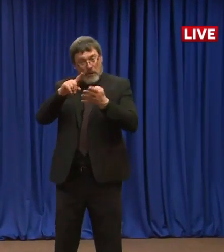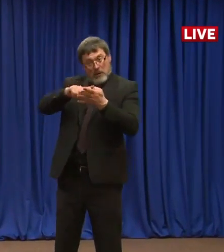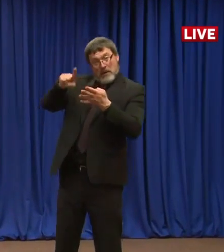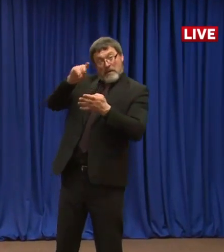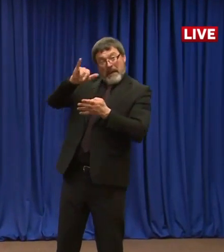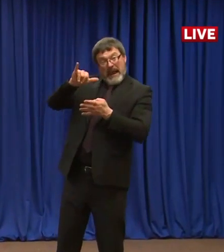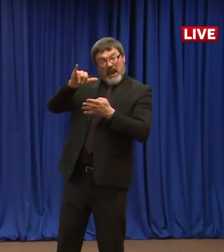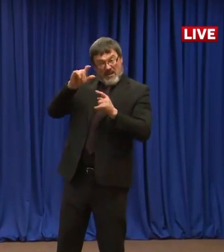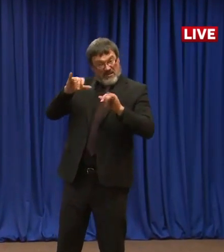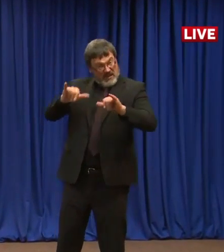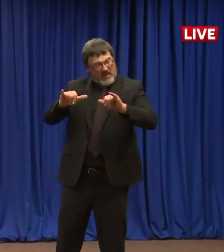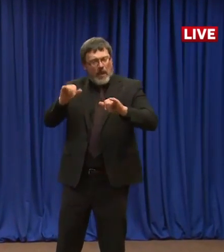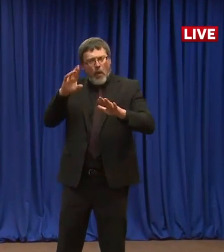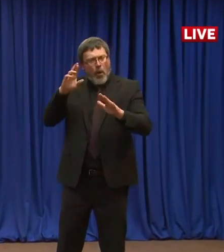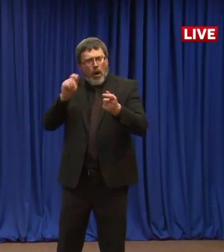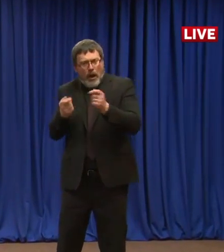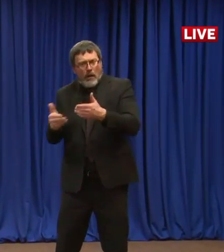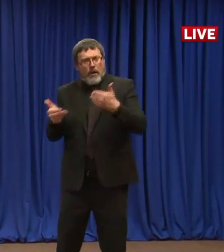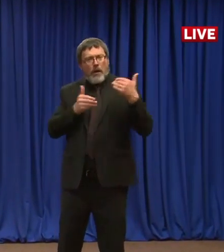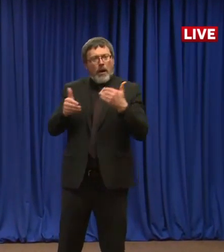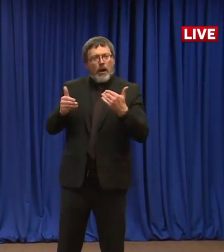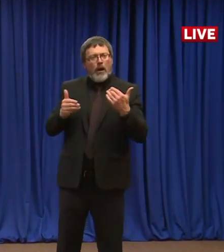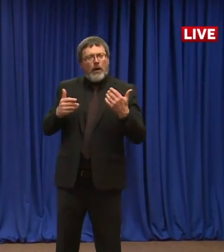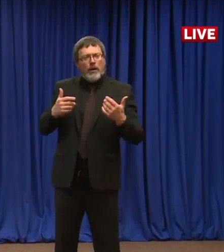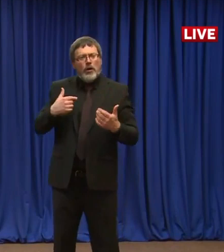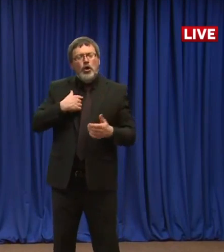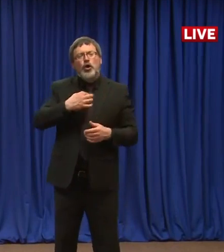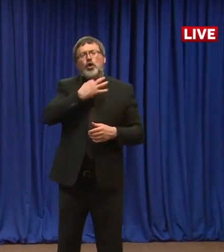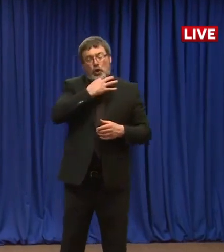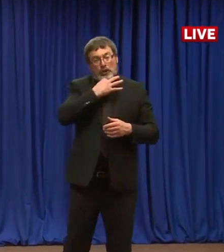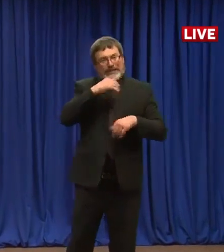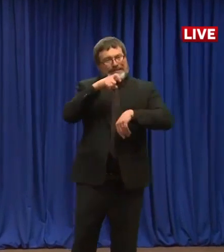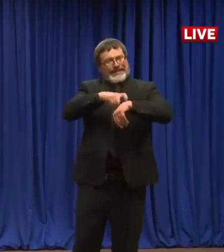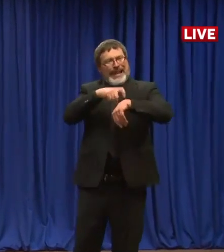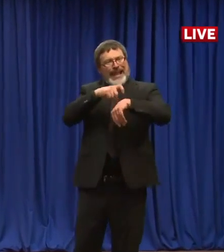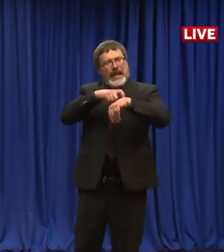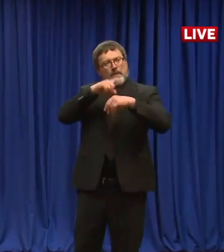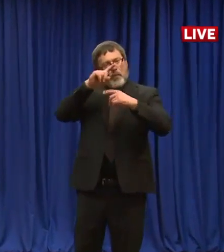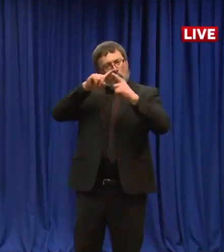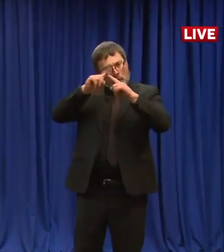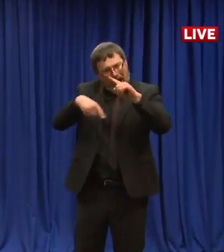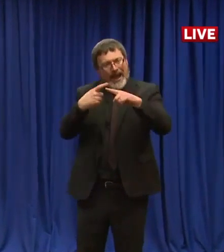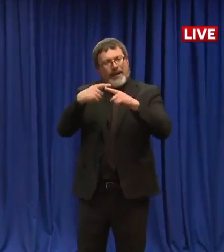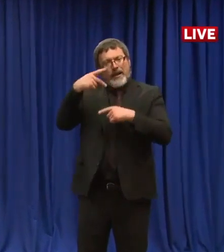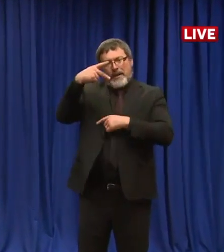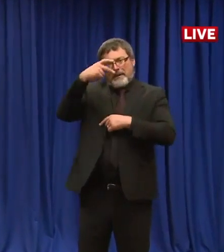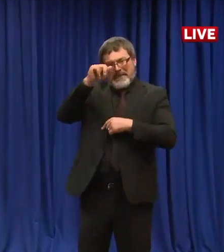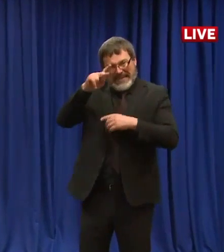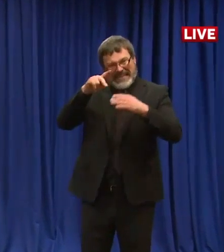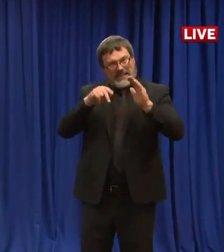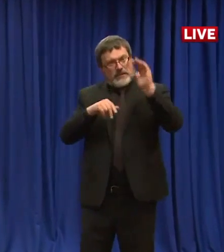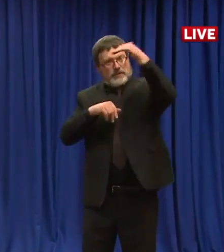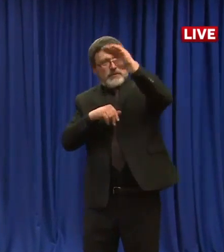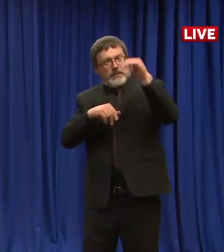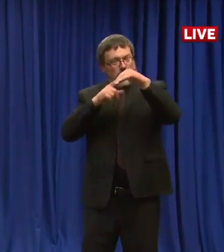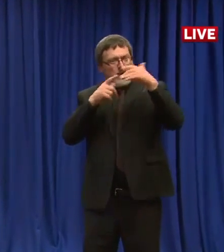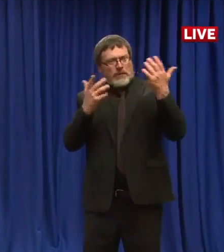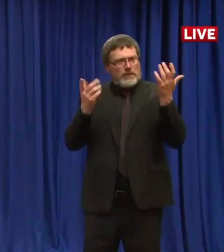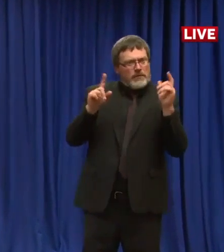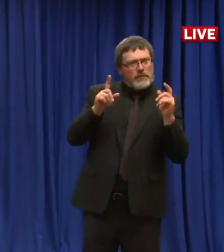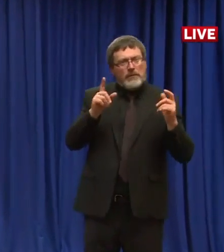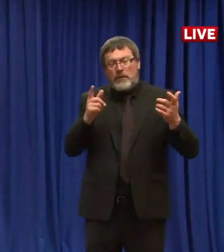DR. CHAN WON’T YOU COME UP BECAUSE I’M GOING TO PUT HERE WHETHER THE PEAK THAT WE’RE PREDICTING IN LATE APRIL AND EARLY MAY IS PREDICTED TO MOVE UP AS WELL.